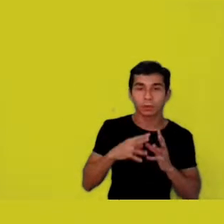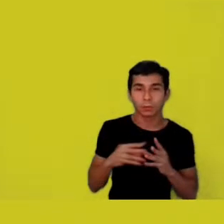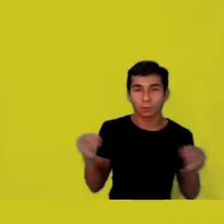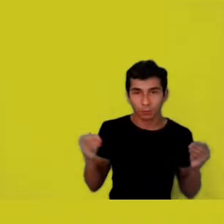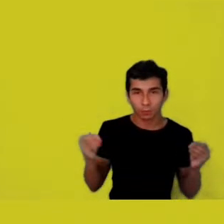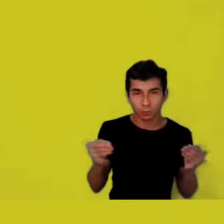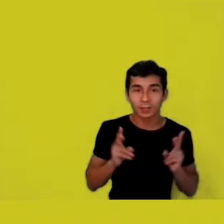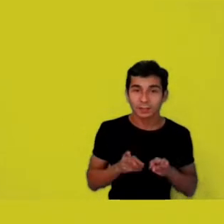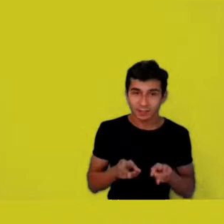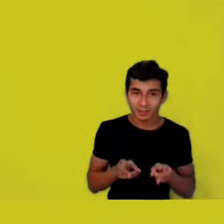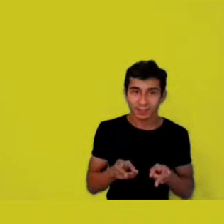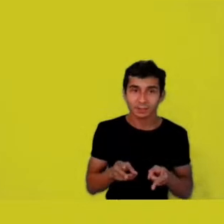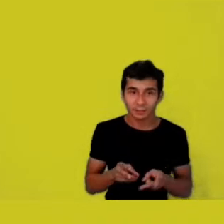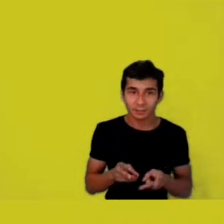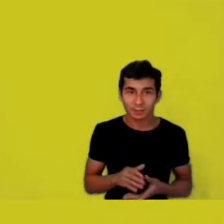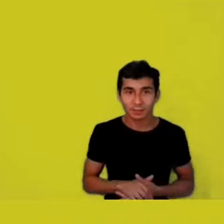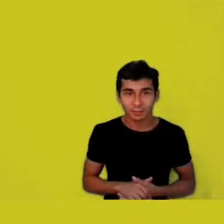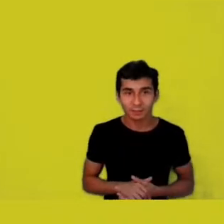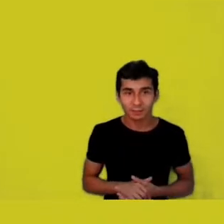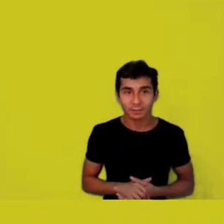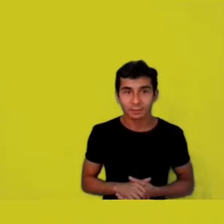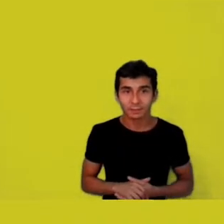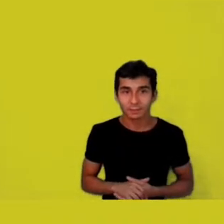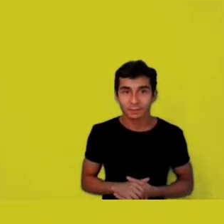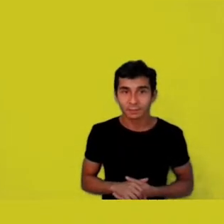I think it’s absolutely -Wonderful.